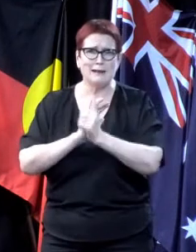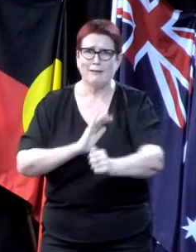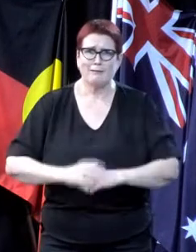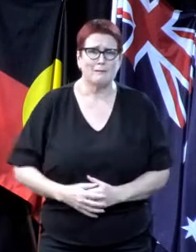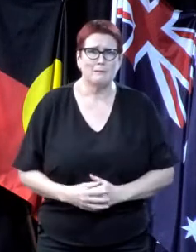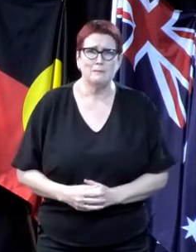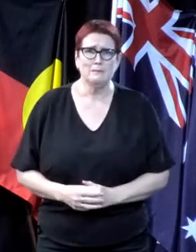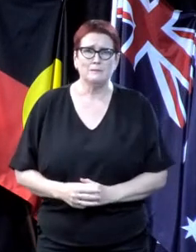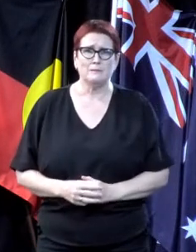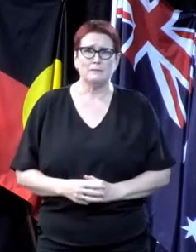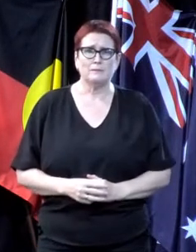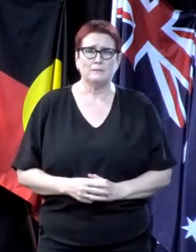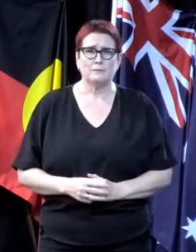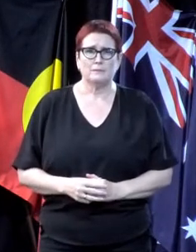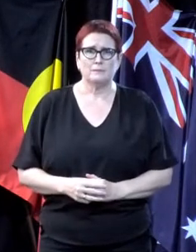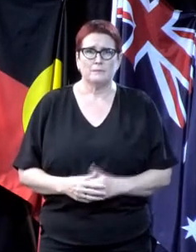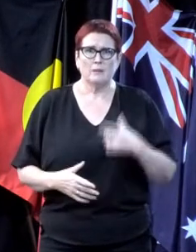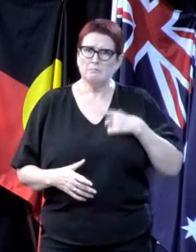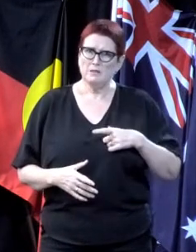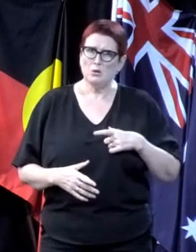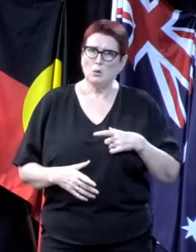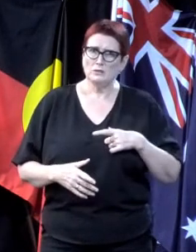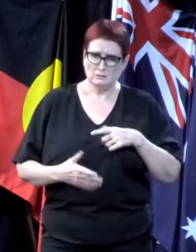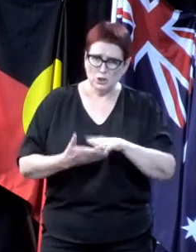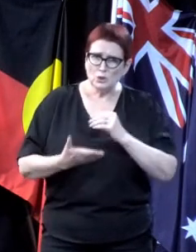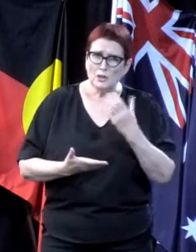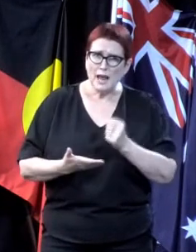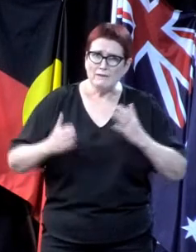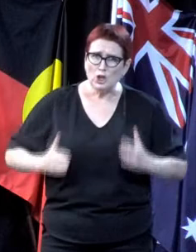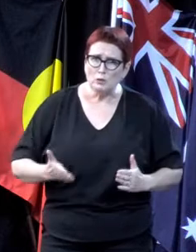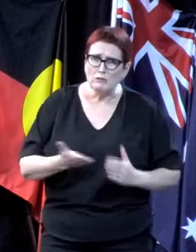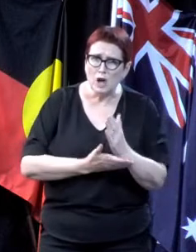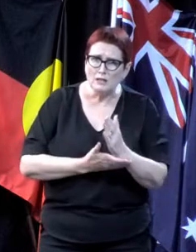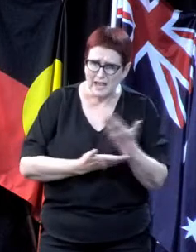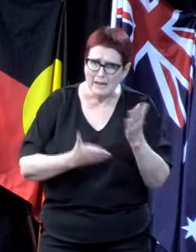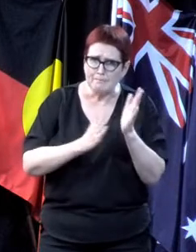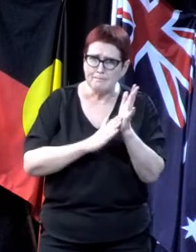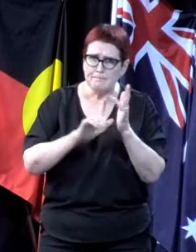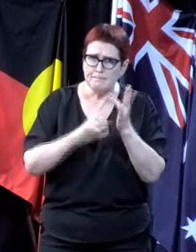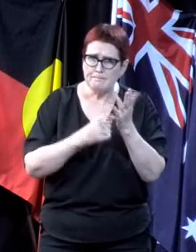Because it is their human right, it is morally right, and because it is the law. The staff member explained that